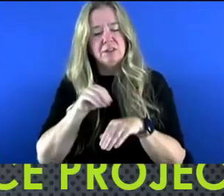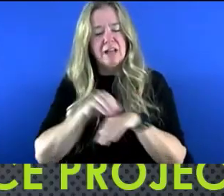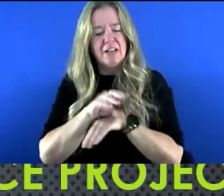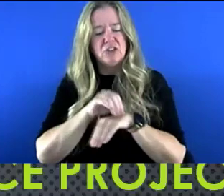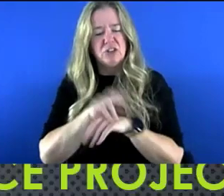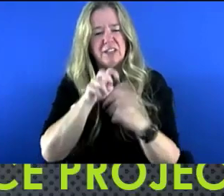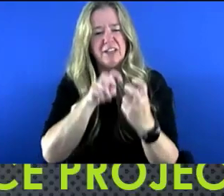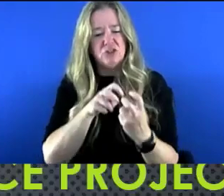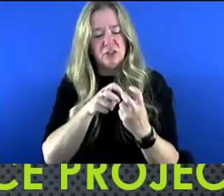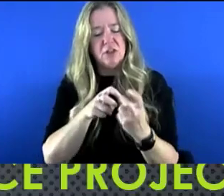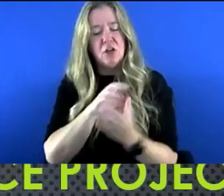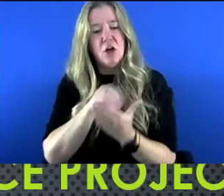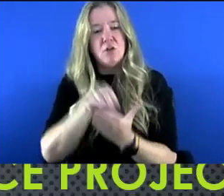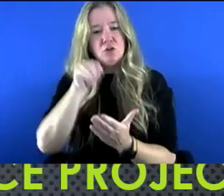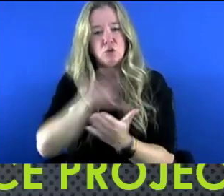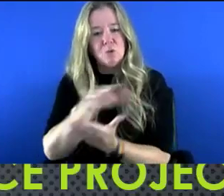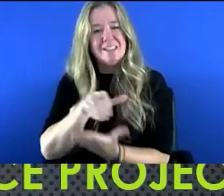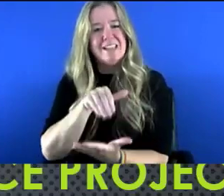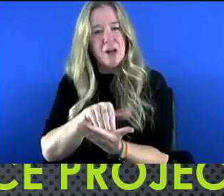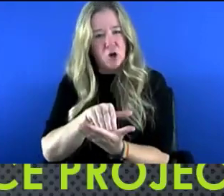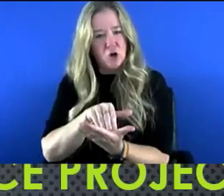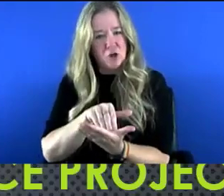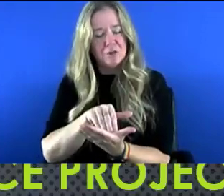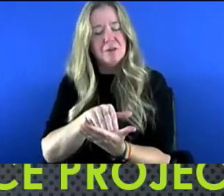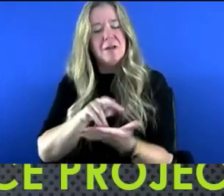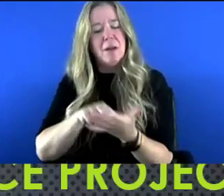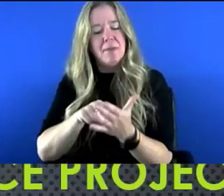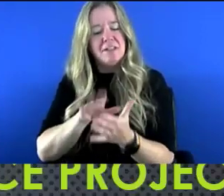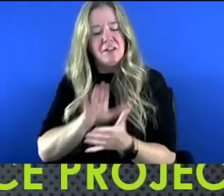and requires a consent form. And that's where we would do